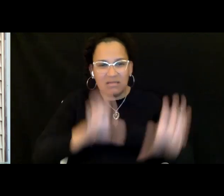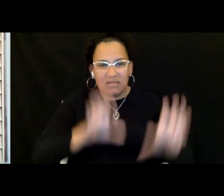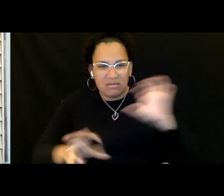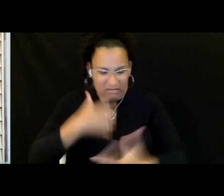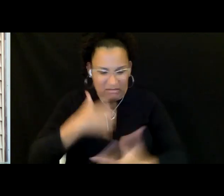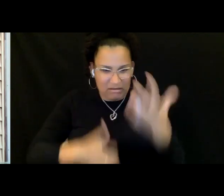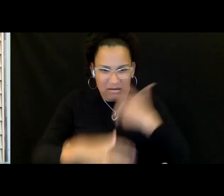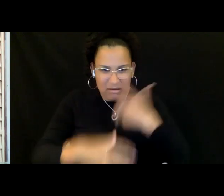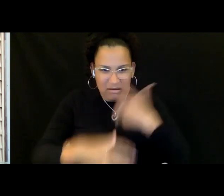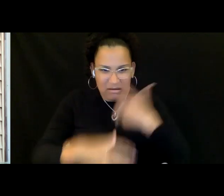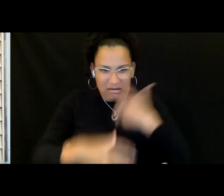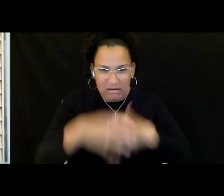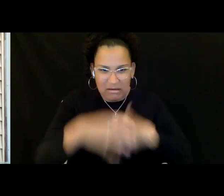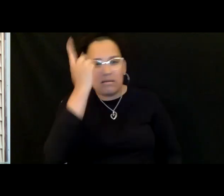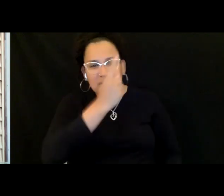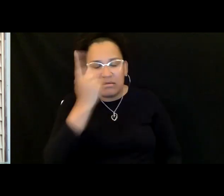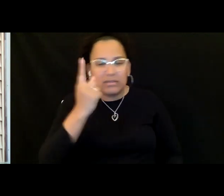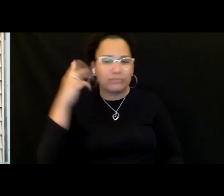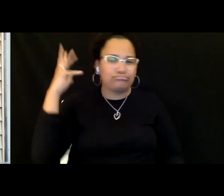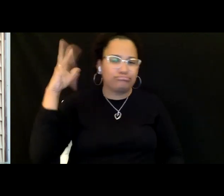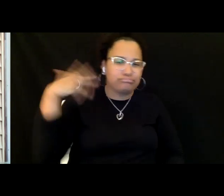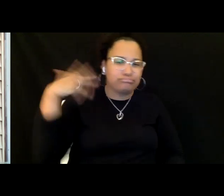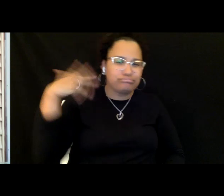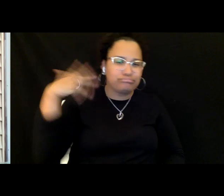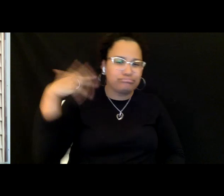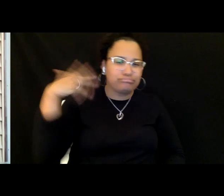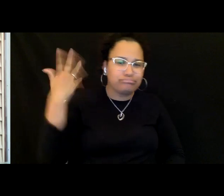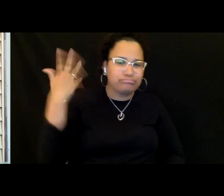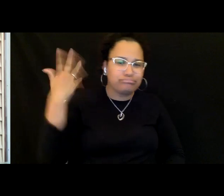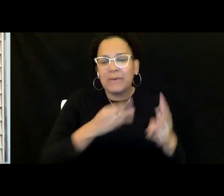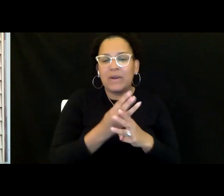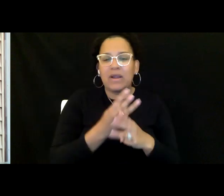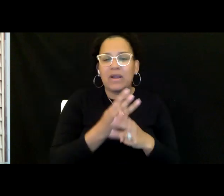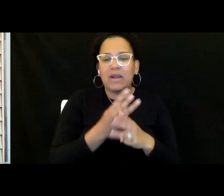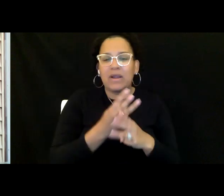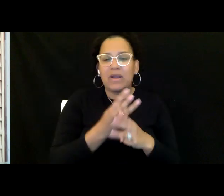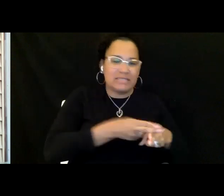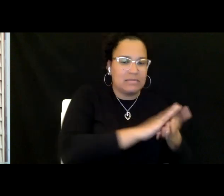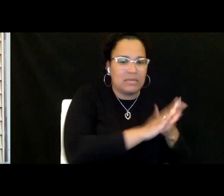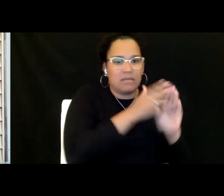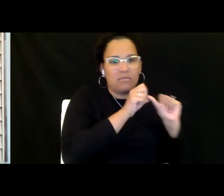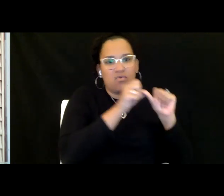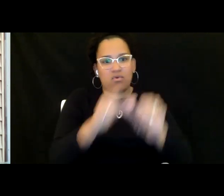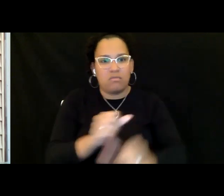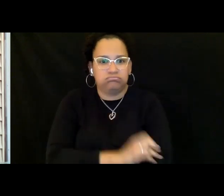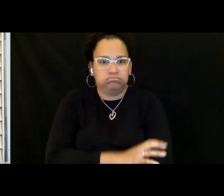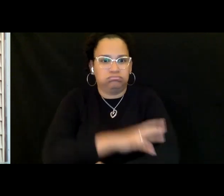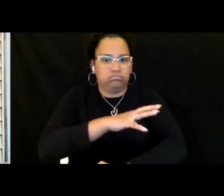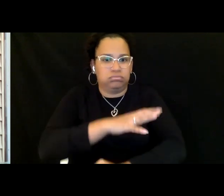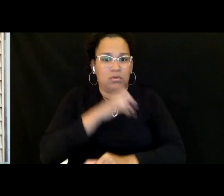heidi andrea restrepo rhodes (she/hers): Consider the reckless euphoria of avarice turned permanent inflammation what unexpected bedfellows in my bone.